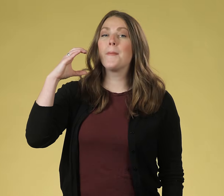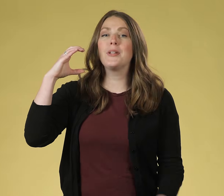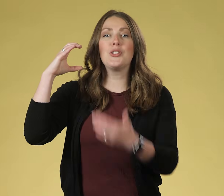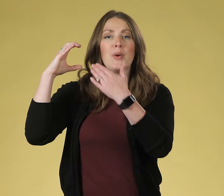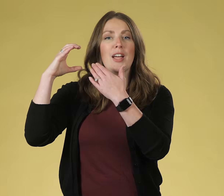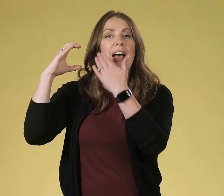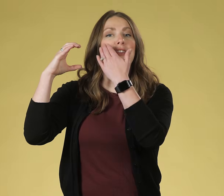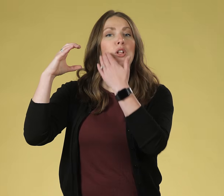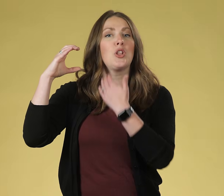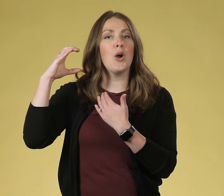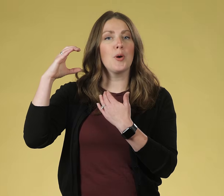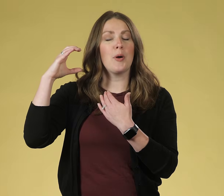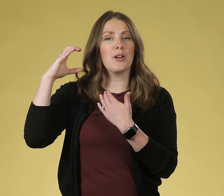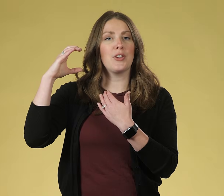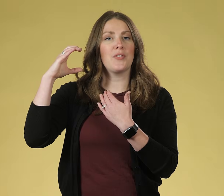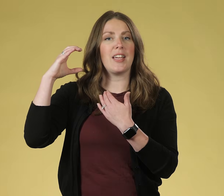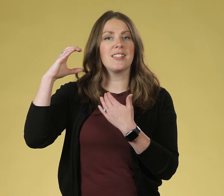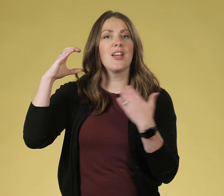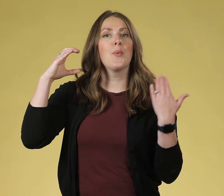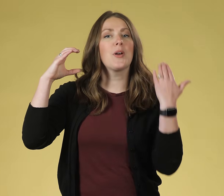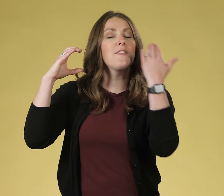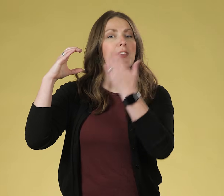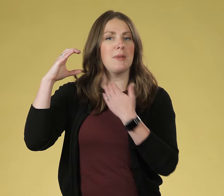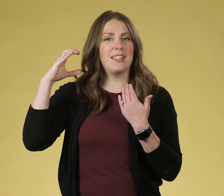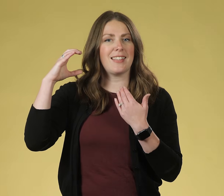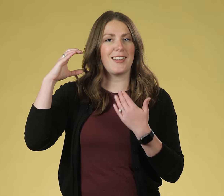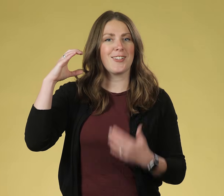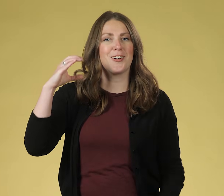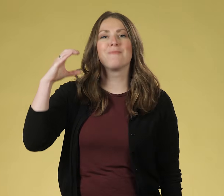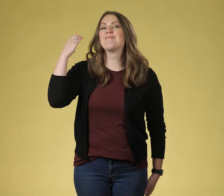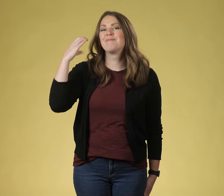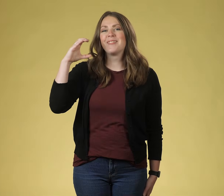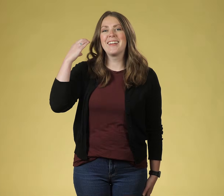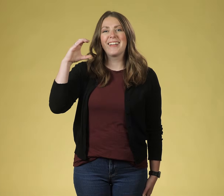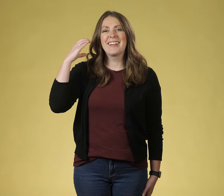But do it at the lower part of your face where the feminine signs are.